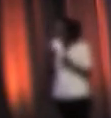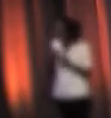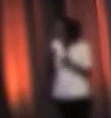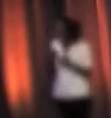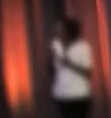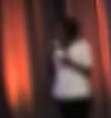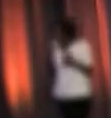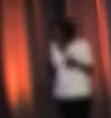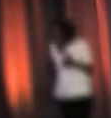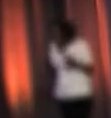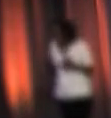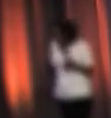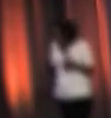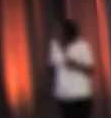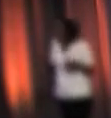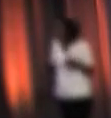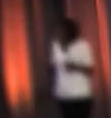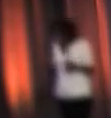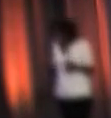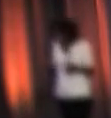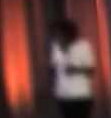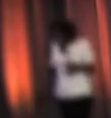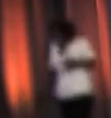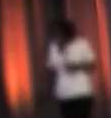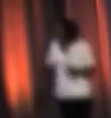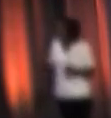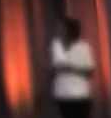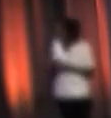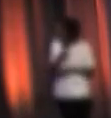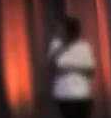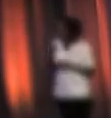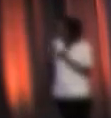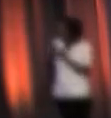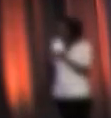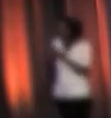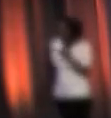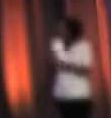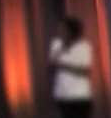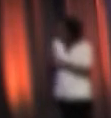The power of Edinburgh's project, is as much in its coordination of regular training for staff and the